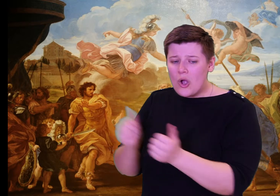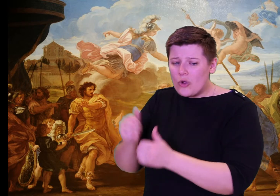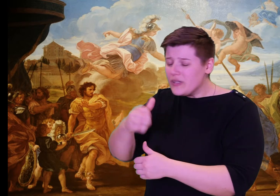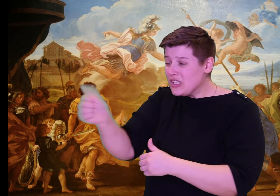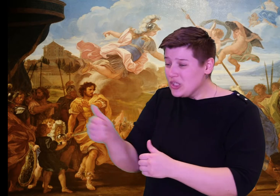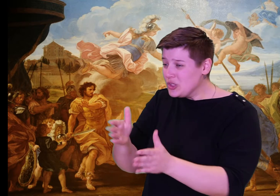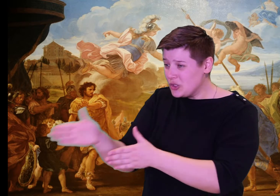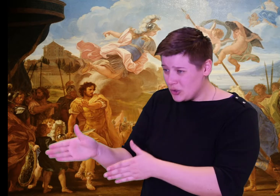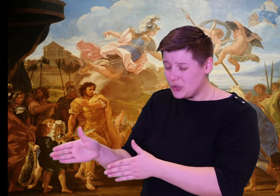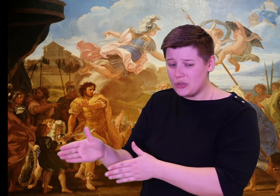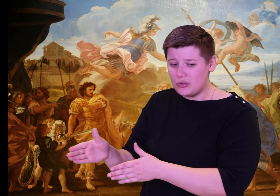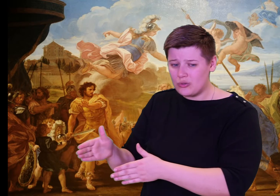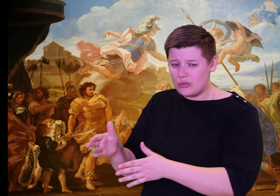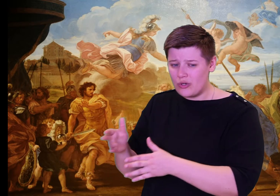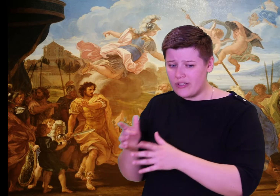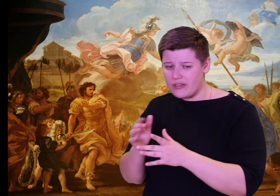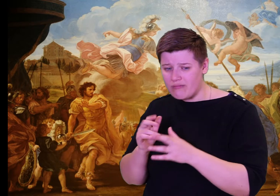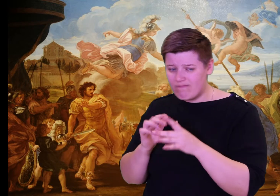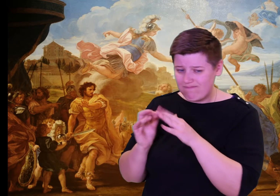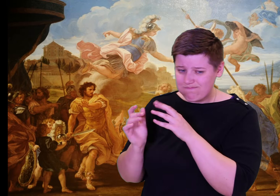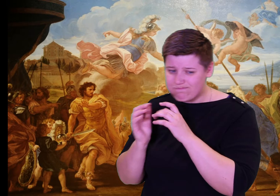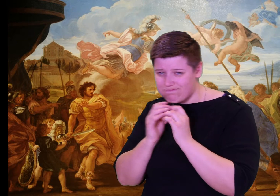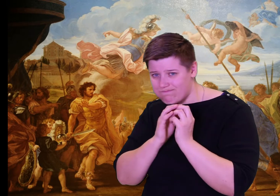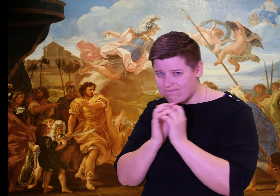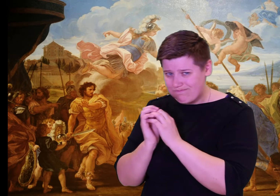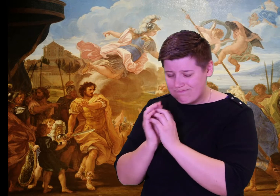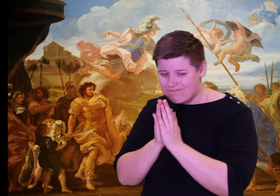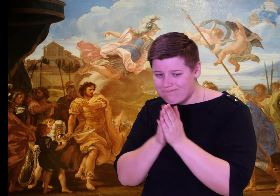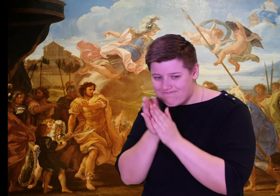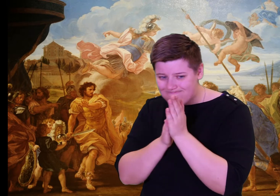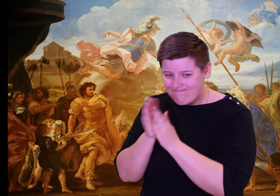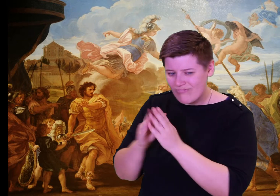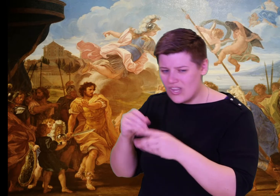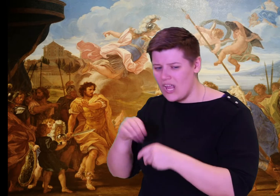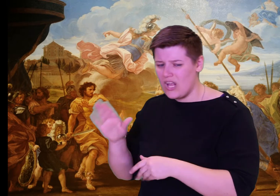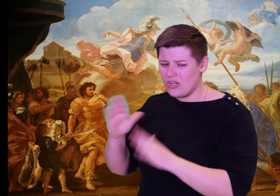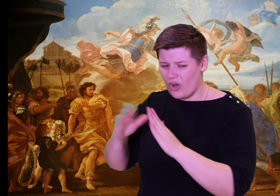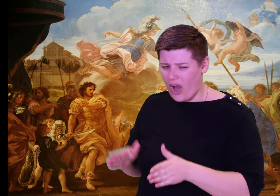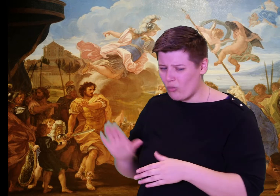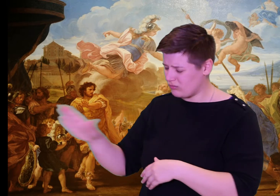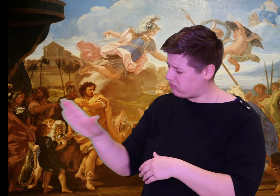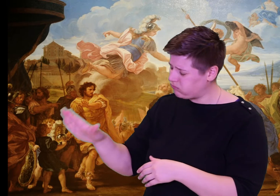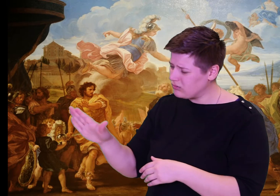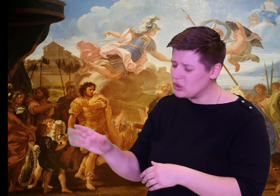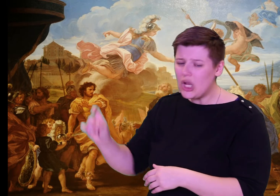So, my dear boy, I have no news about what happened next. I do not know which of